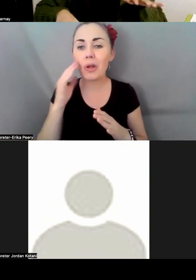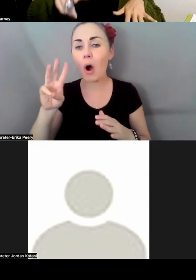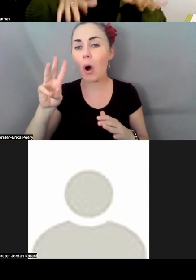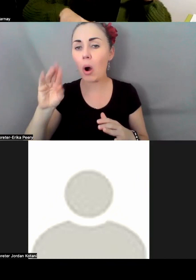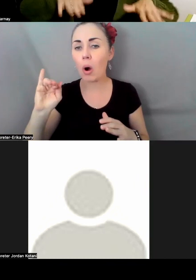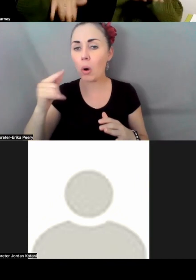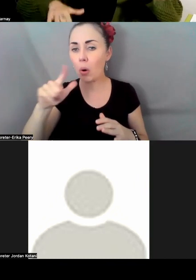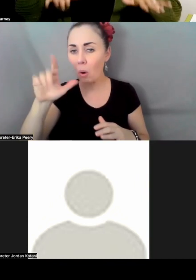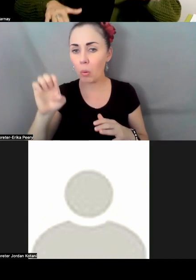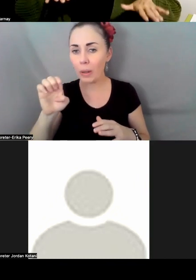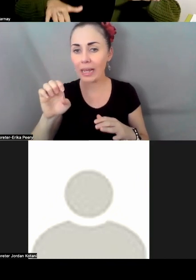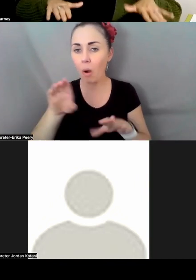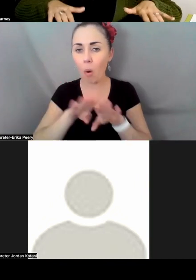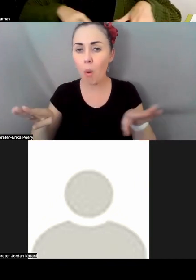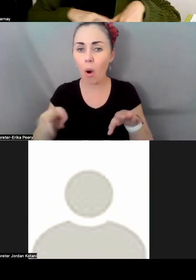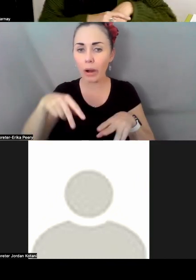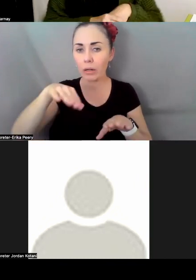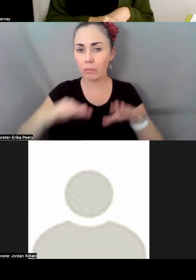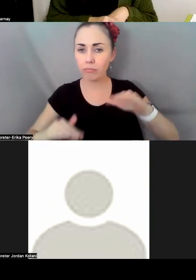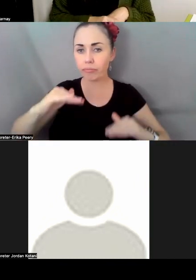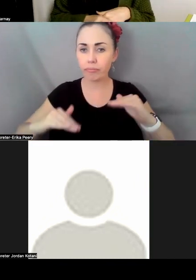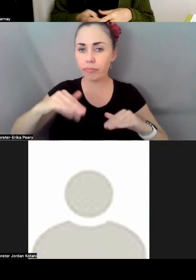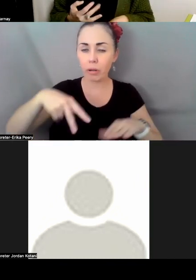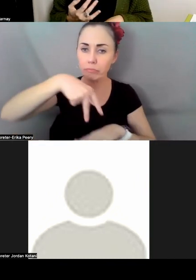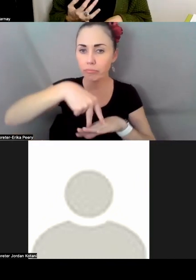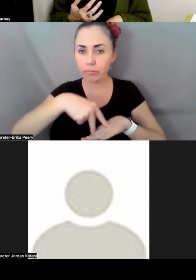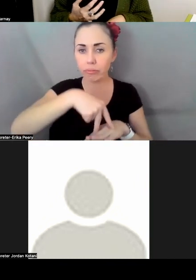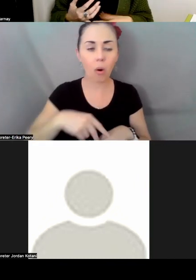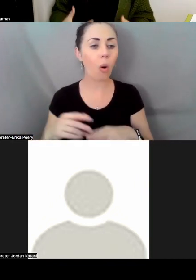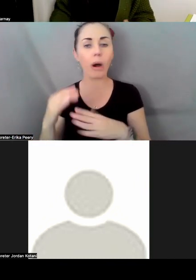what she's standing on, that balance board. Sitting on a therapy ball. Sometimes even just